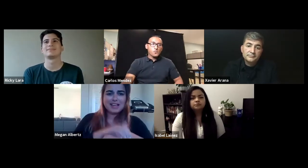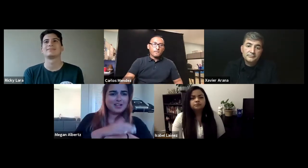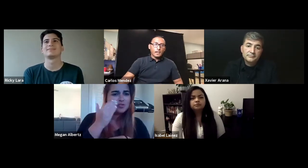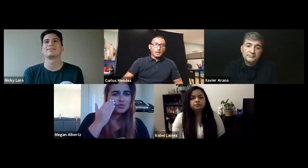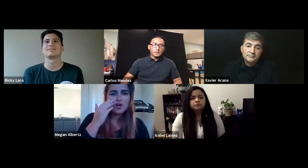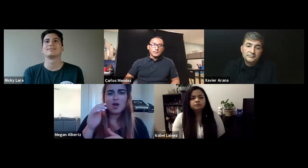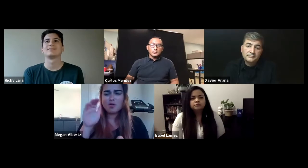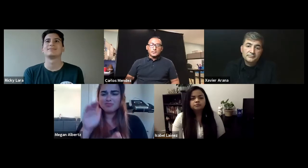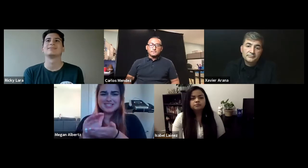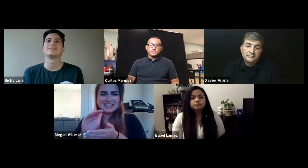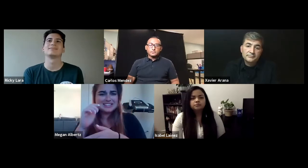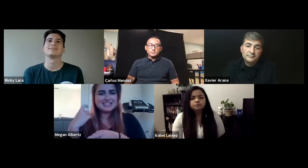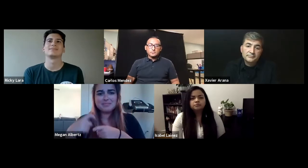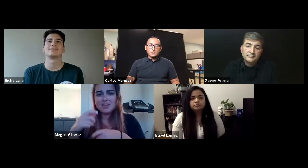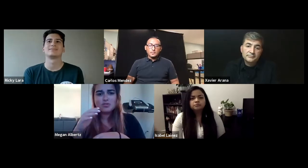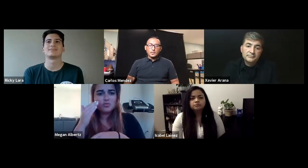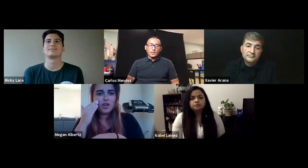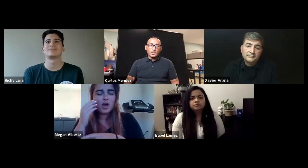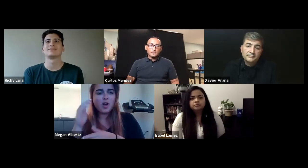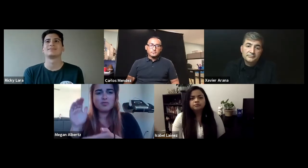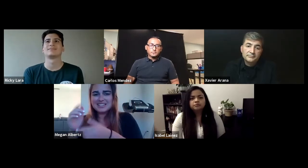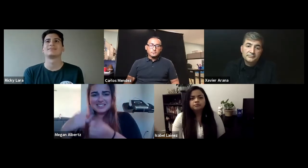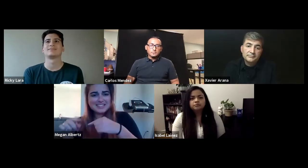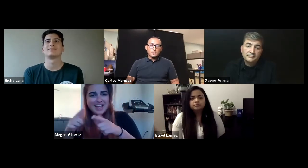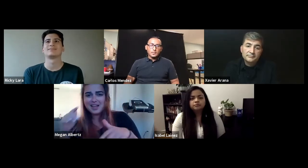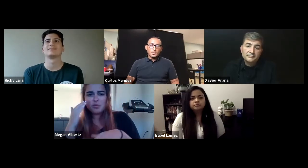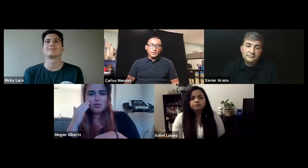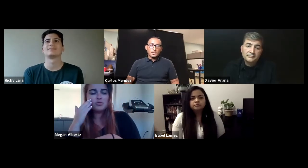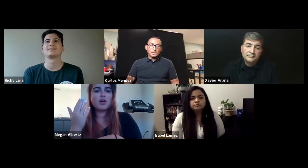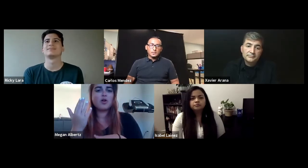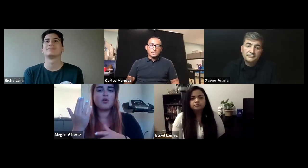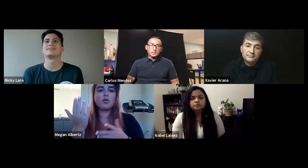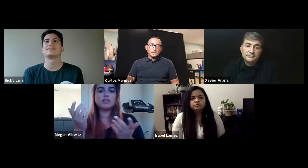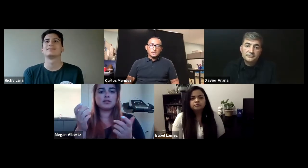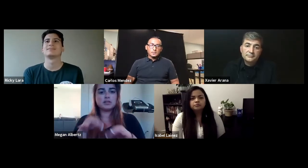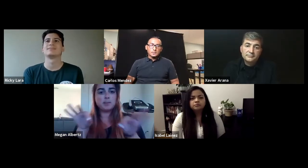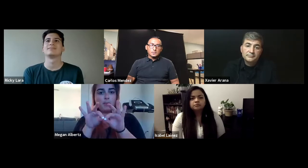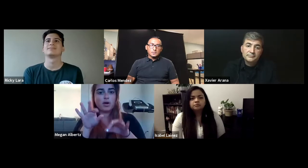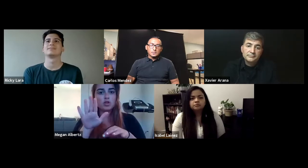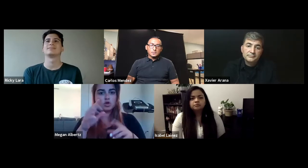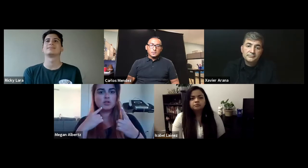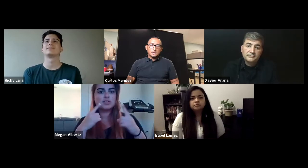It doesn't matter how little English you know, how little Spanish you know. It doesn't matter how little of English you know.